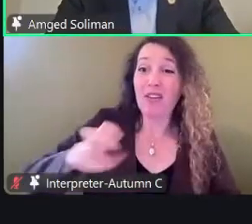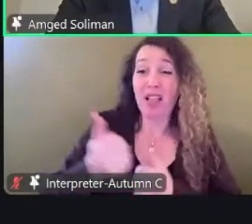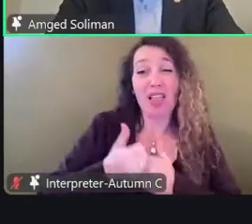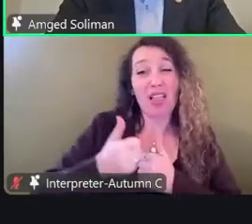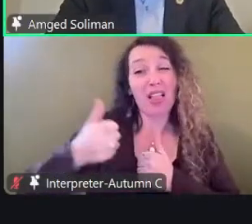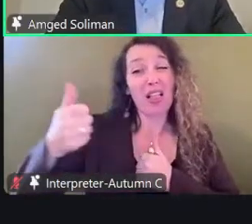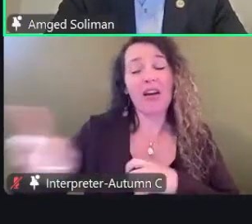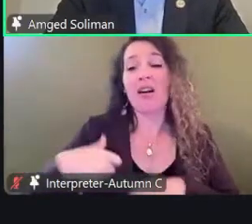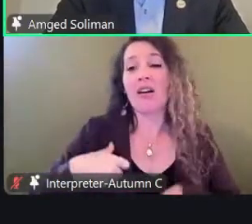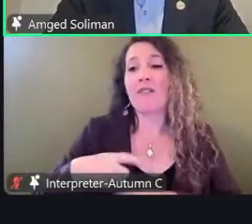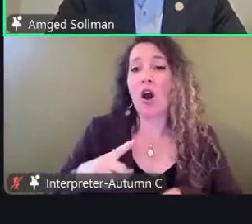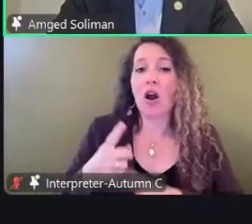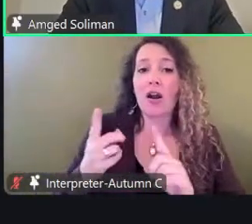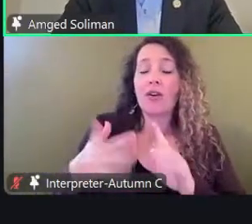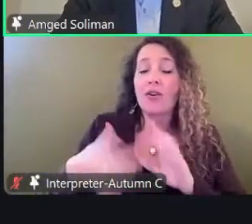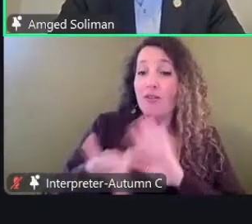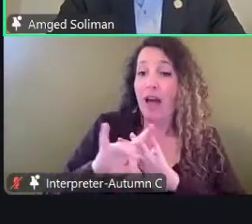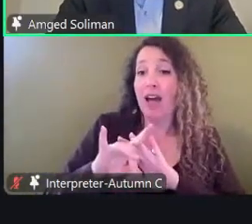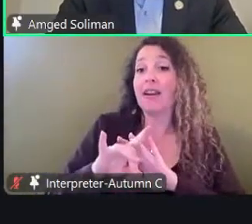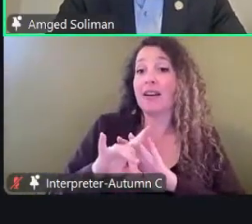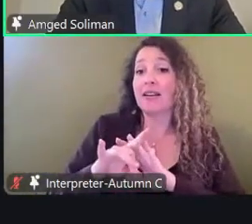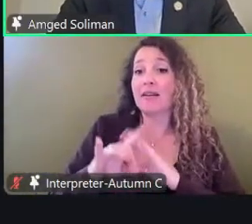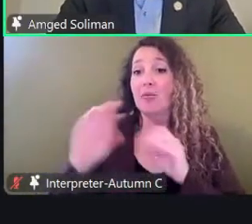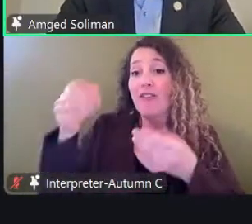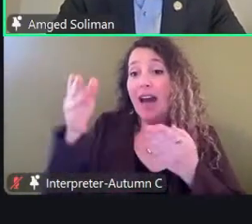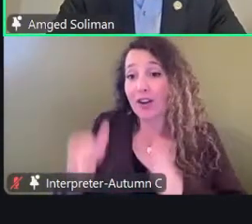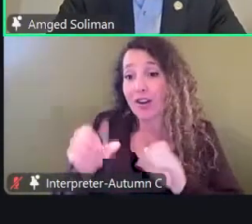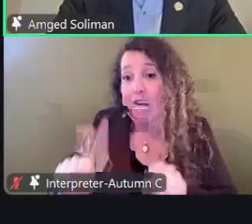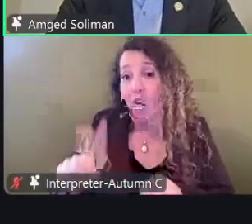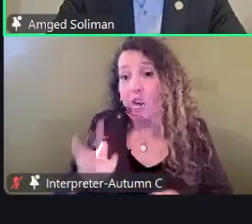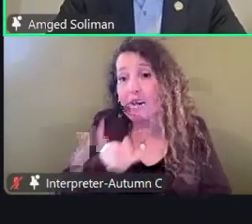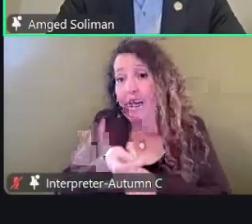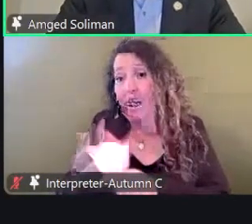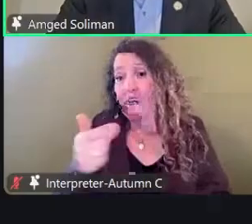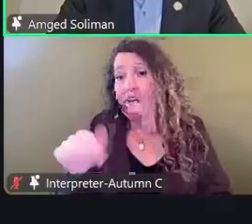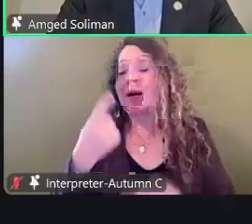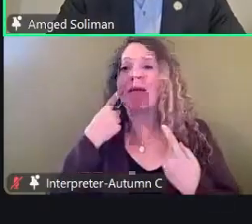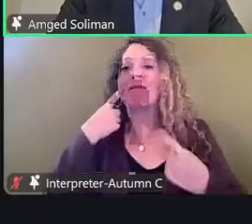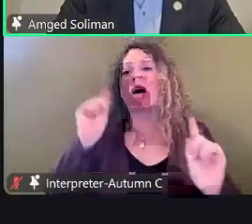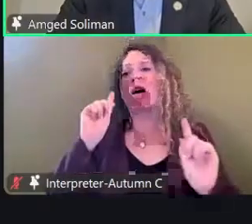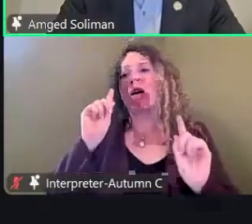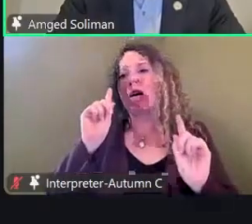to find providers who can care for them. And uh she finally found a provider who would give her